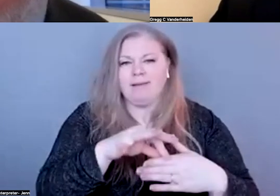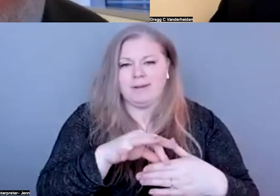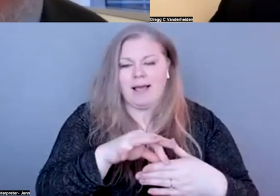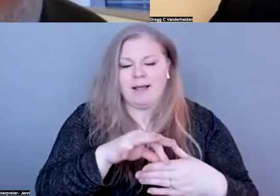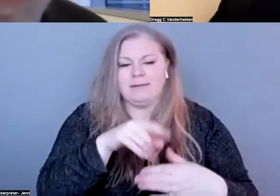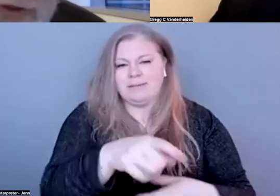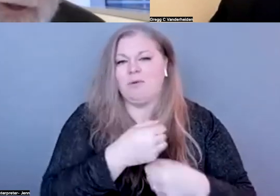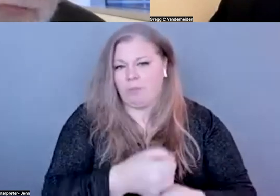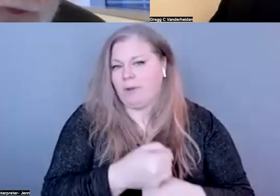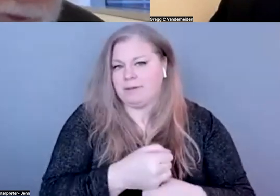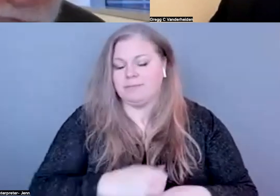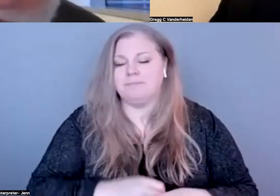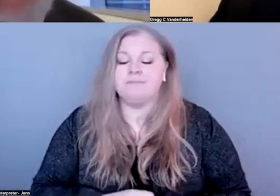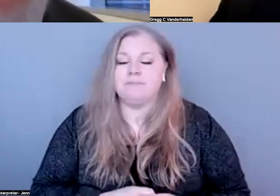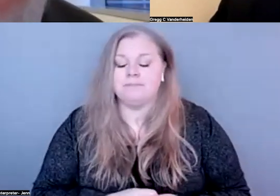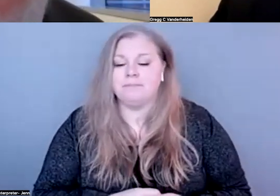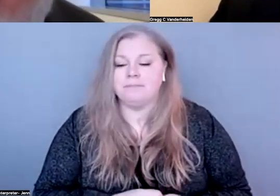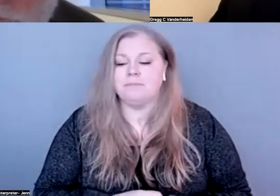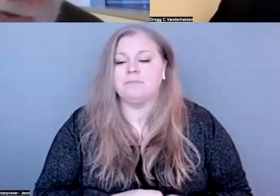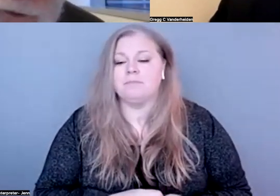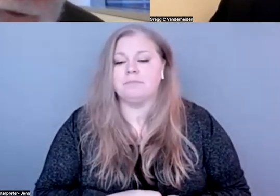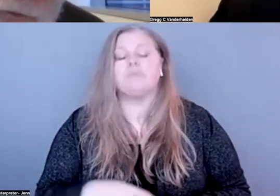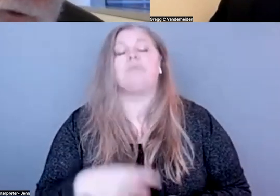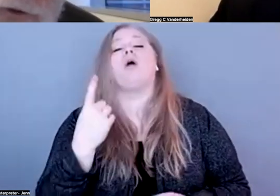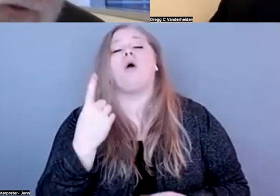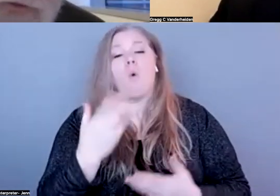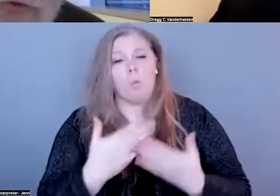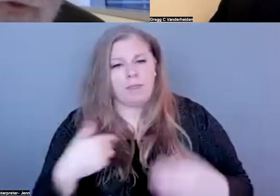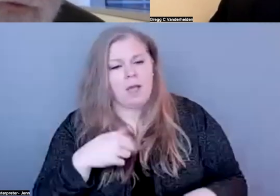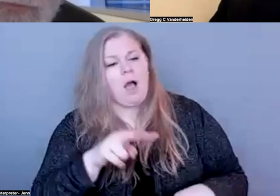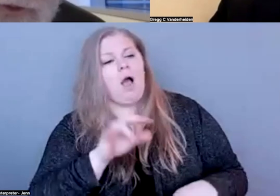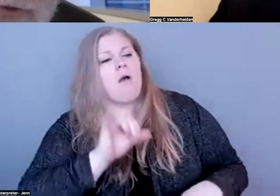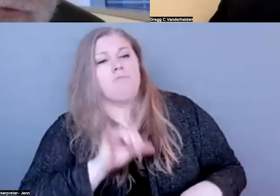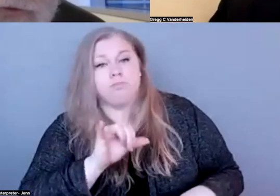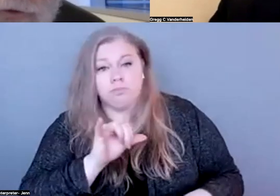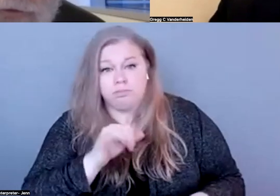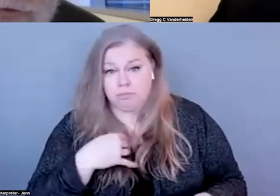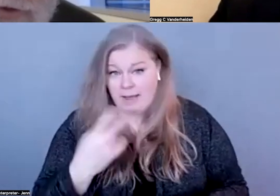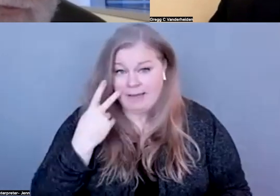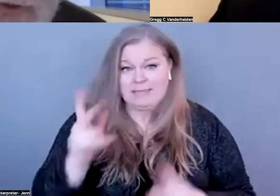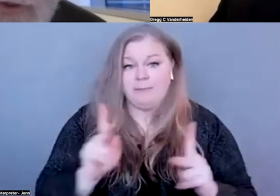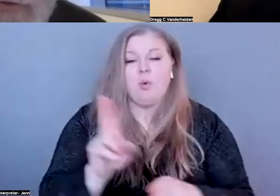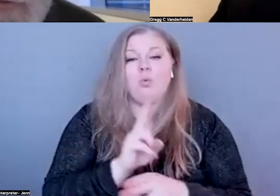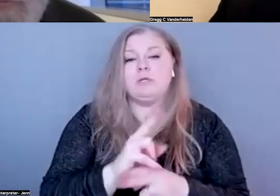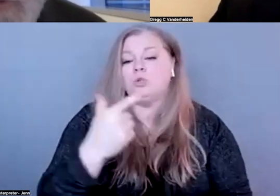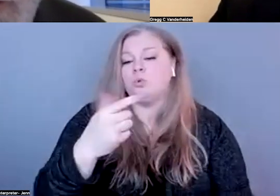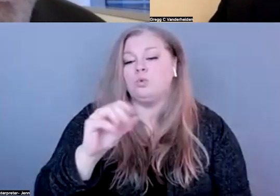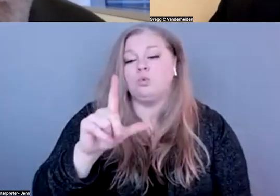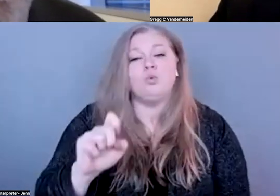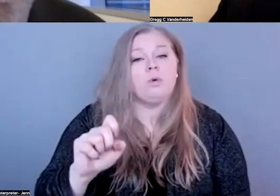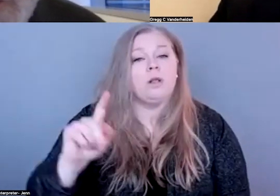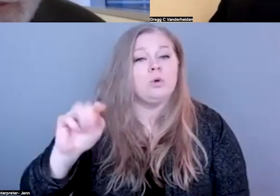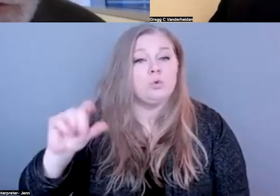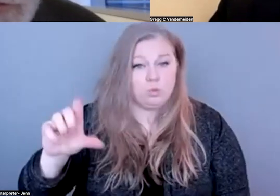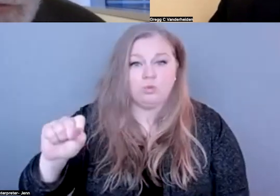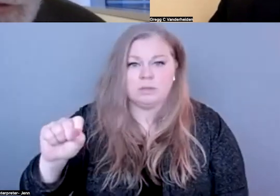One thing I observed was that watching people using Google tools, many of them go directly to